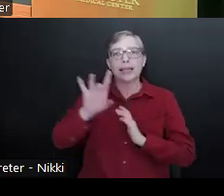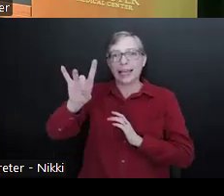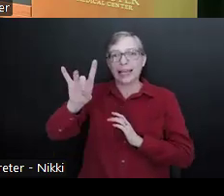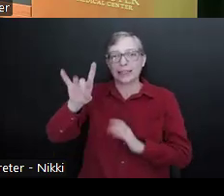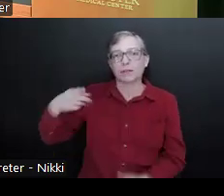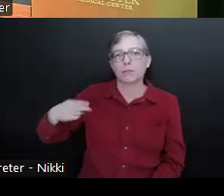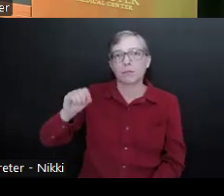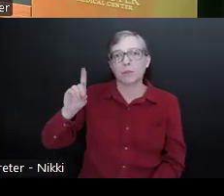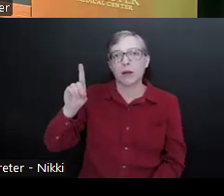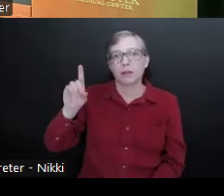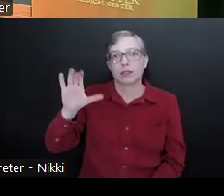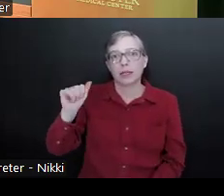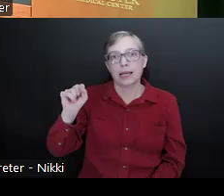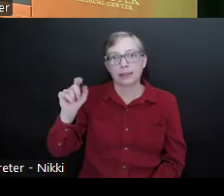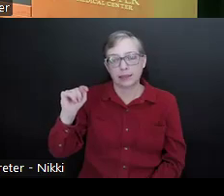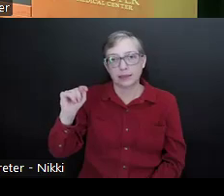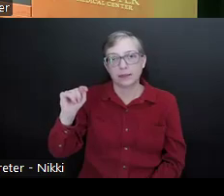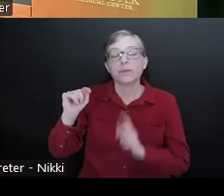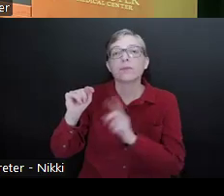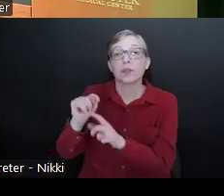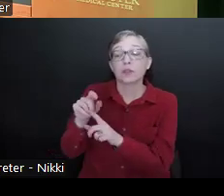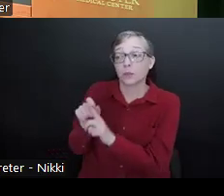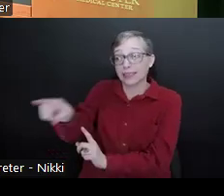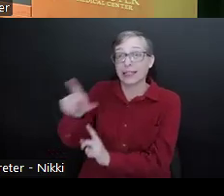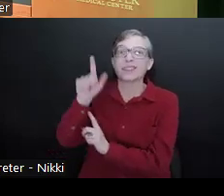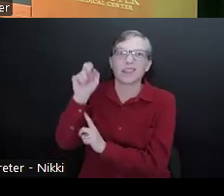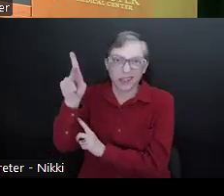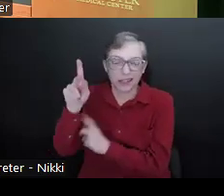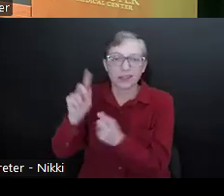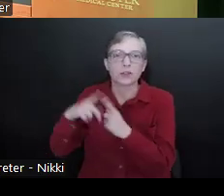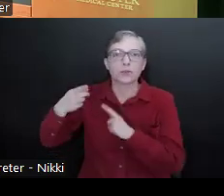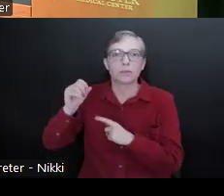link to our podcast it lasts about 20 minutes they listen to it whenever they want uh and then they